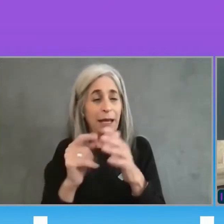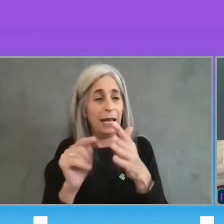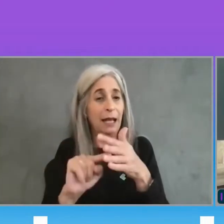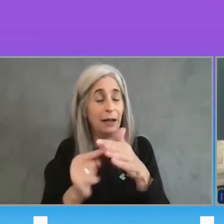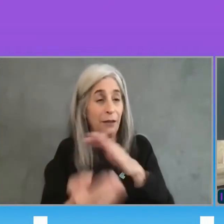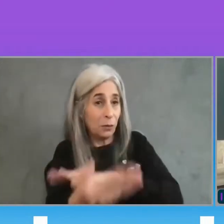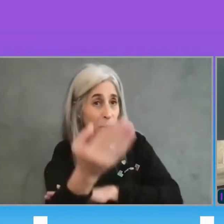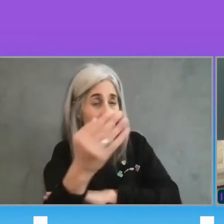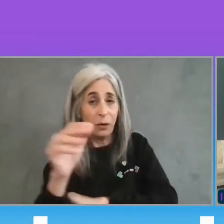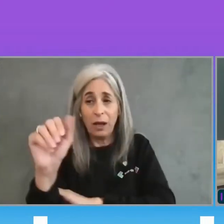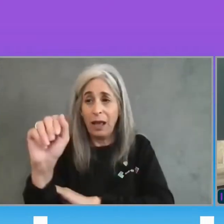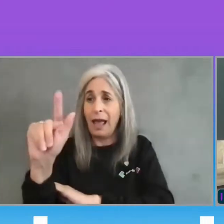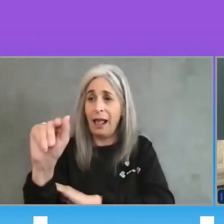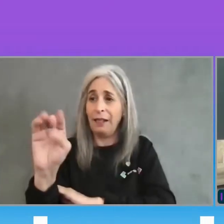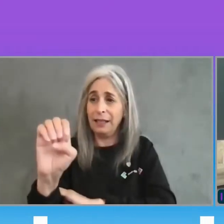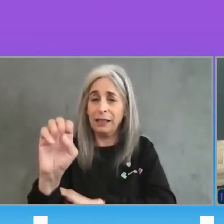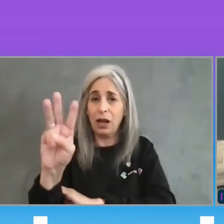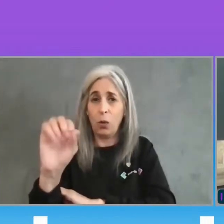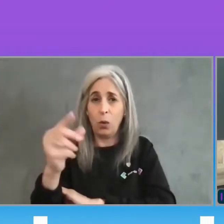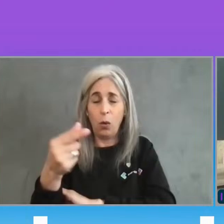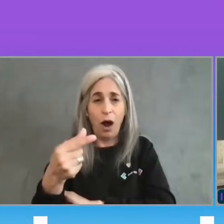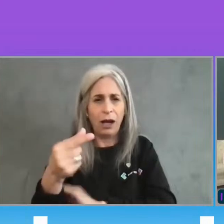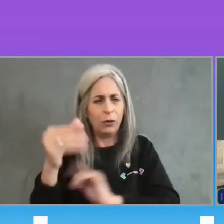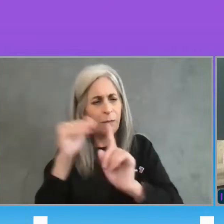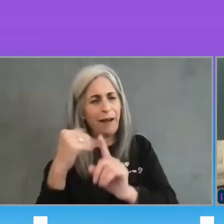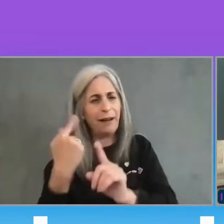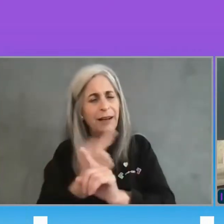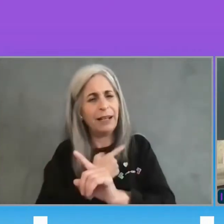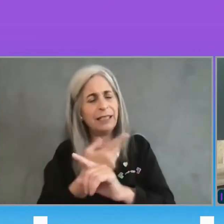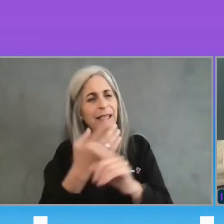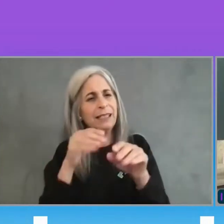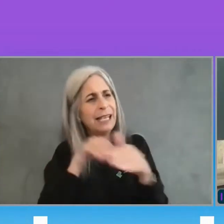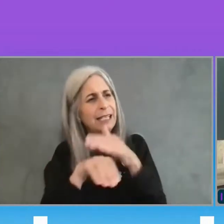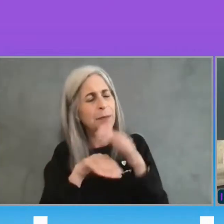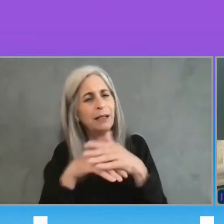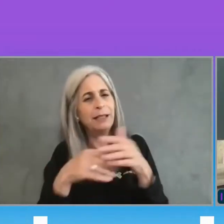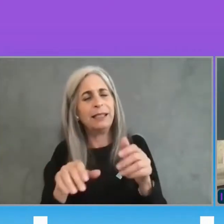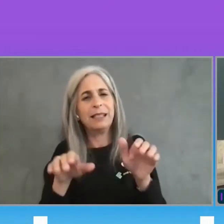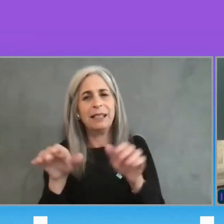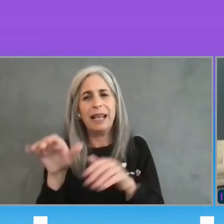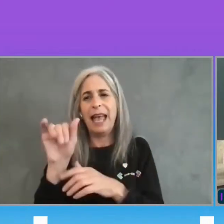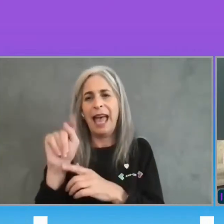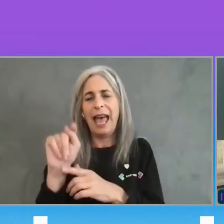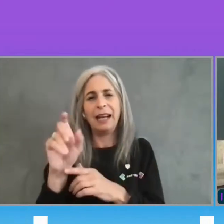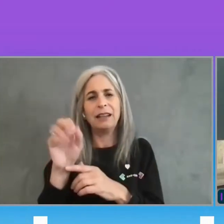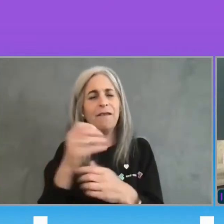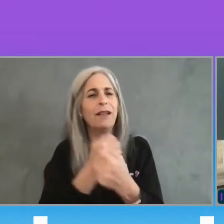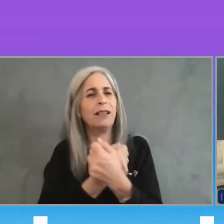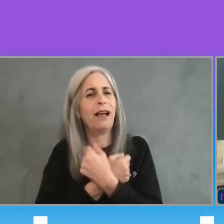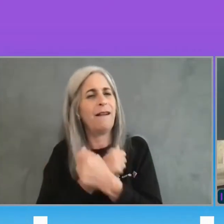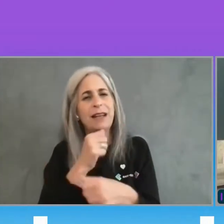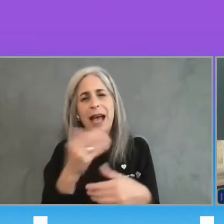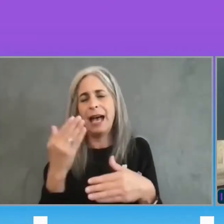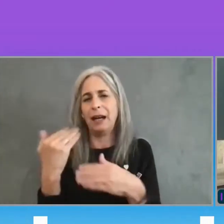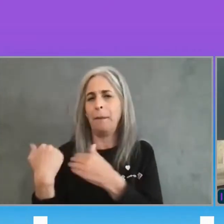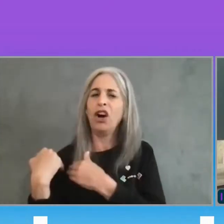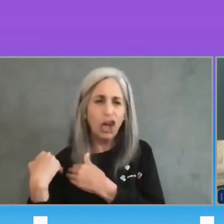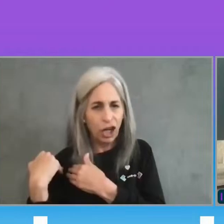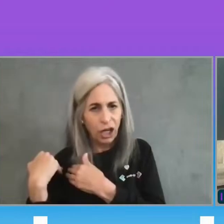Alice Wong, who reminded us that accessibility is an act of love,